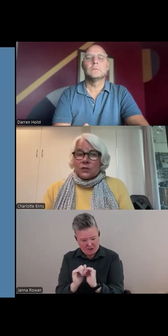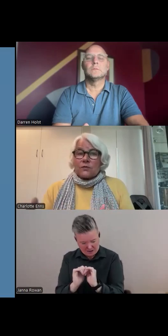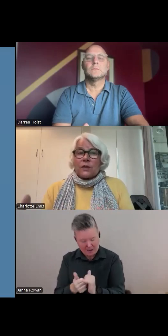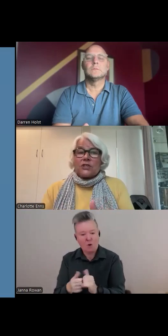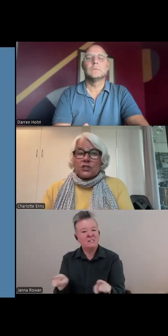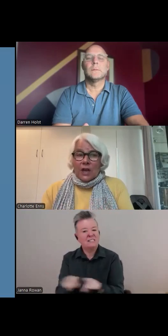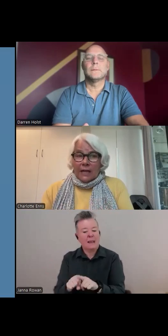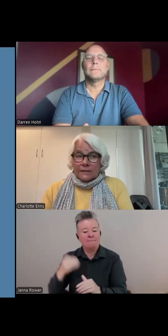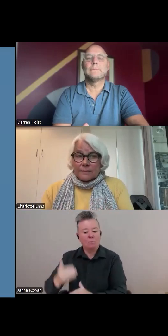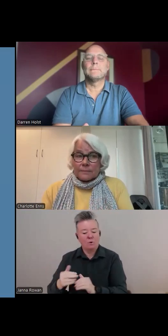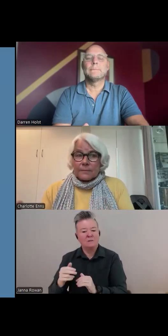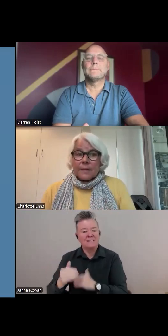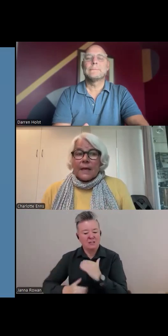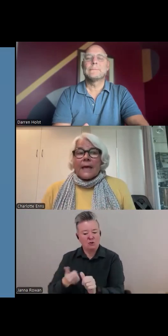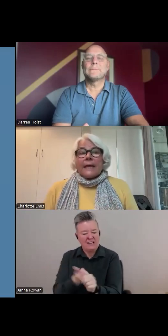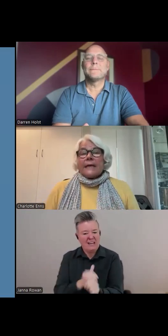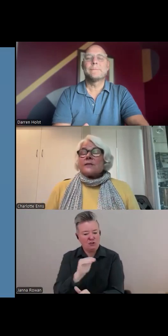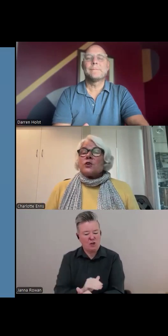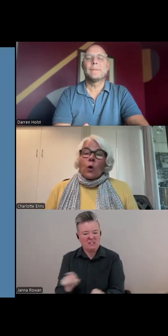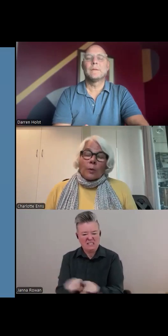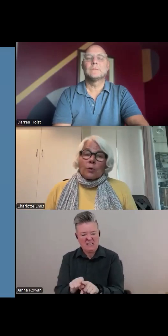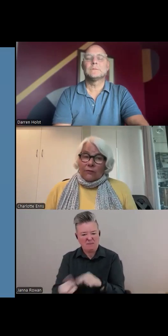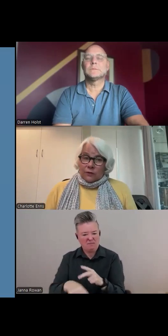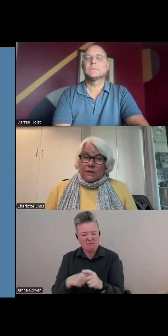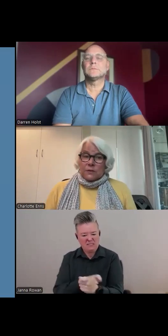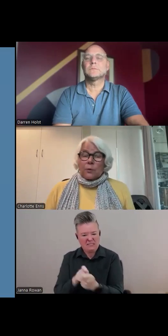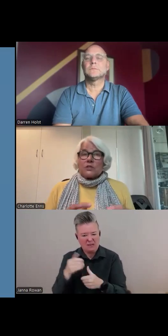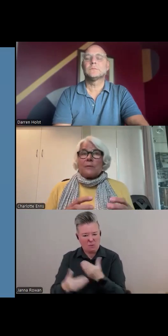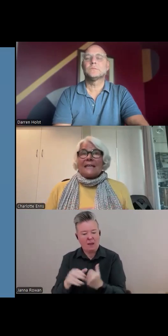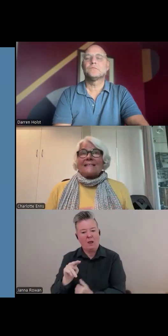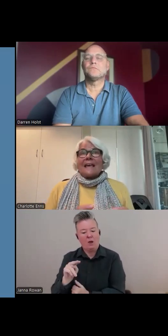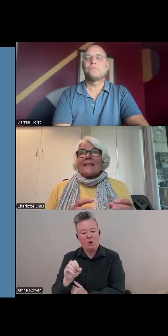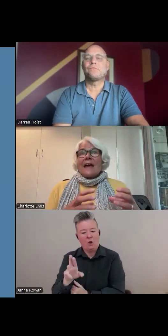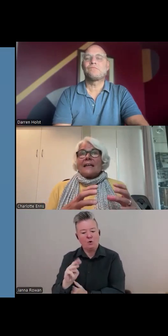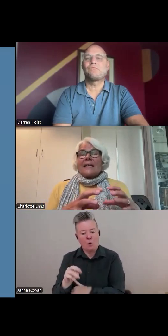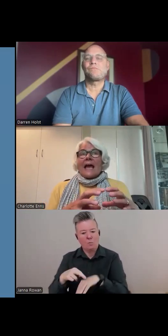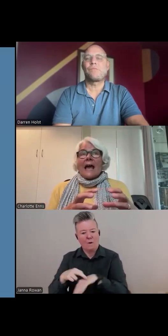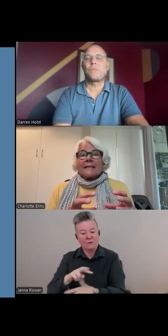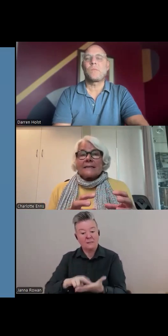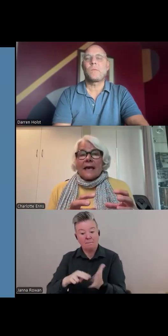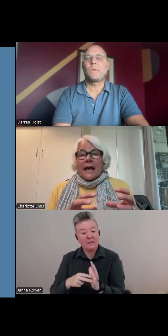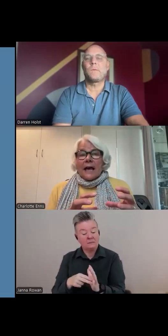for each child. It is norm-referenced, which means that it has,